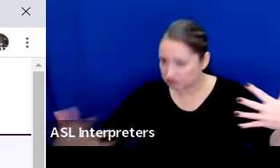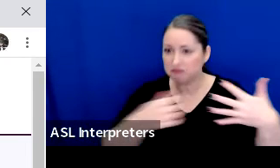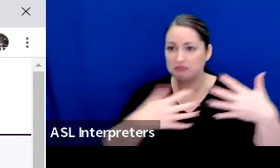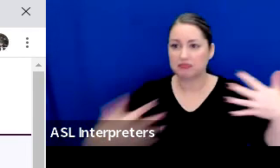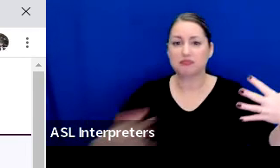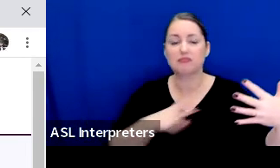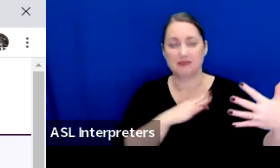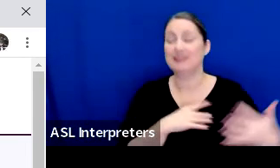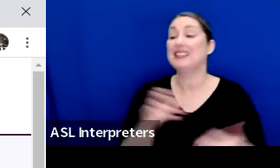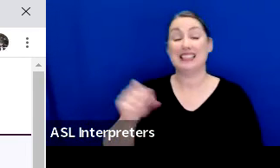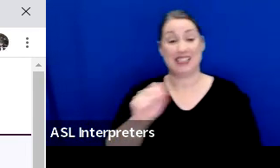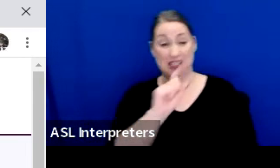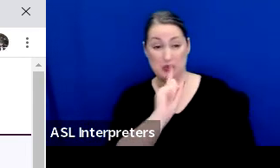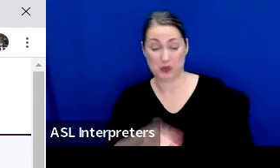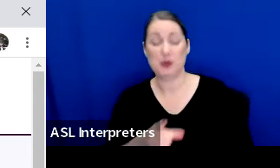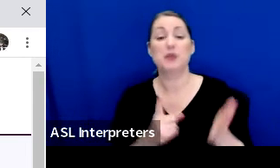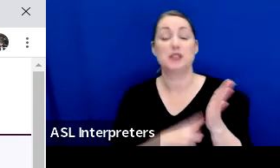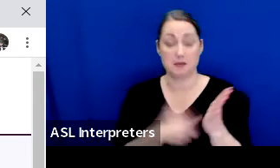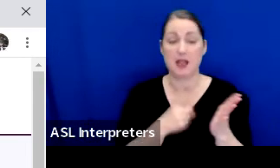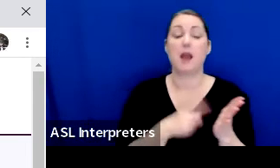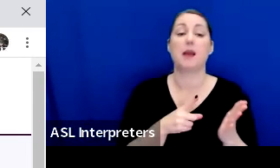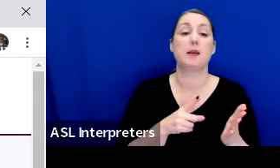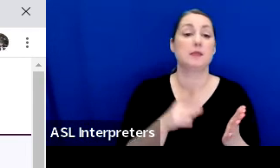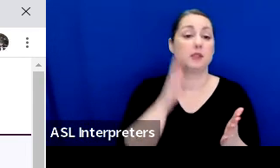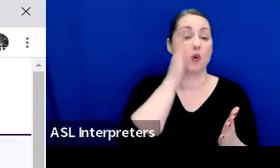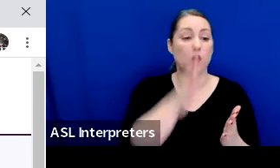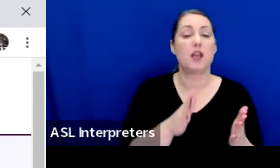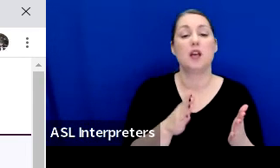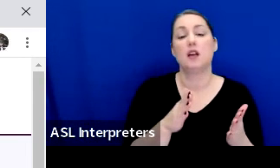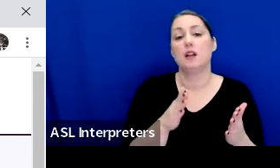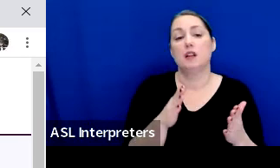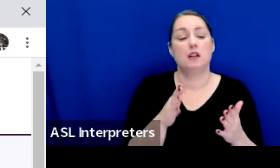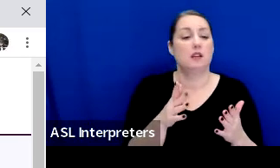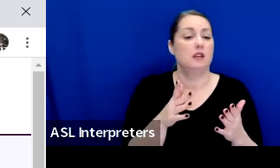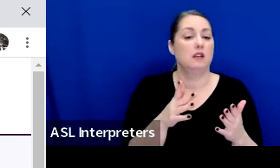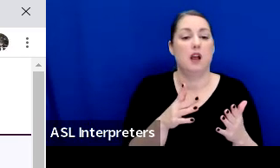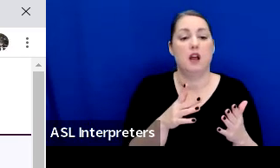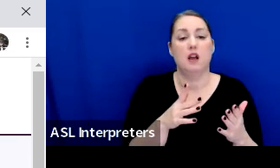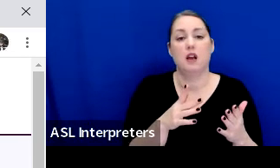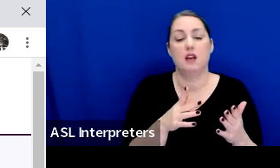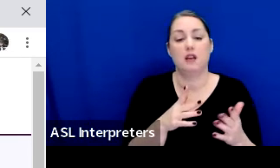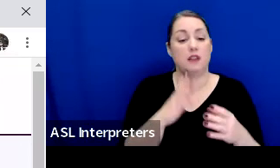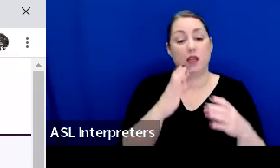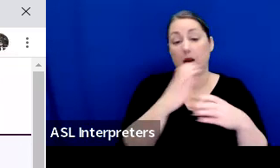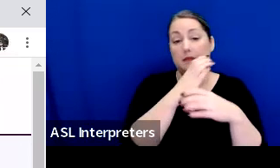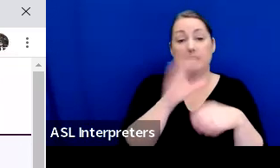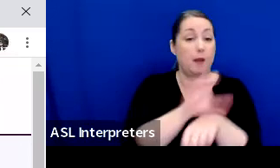We have to type a bunch of work stuff in there or whatever approved or something, and the computer will grade, you know, two thirds of the test.